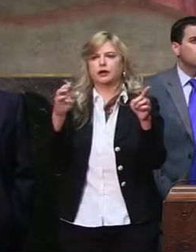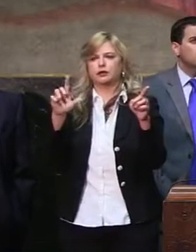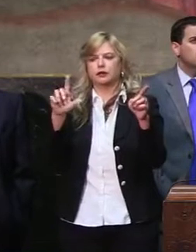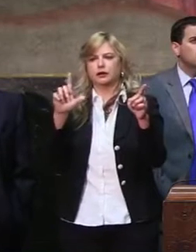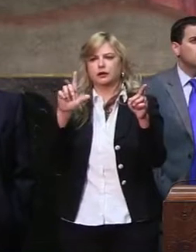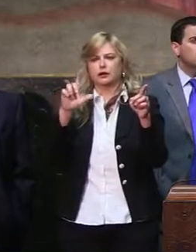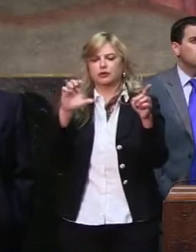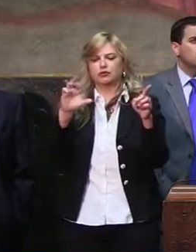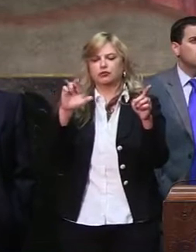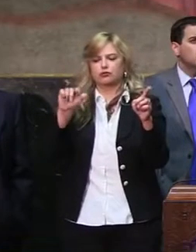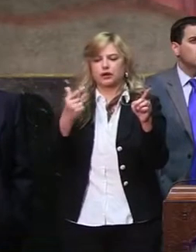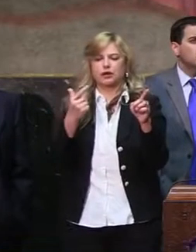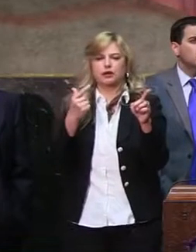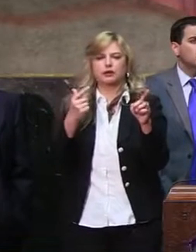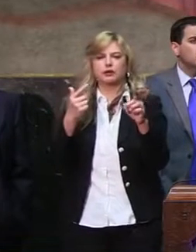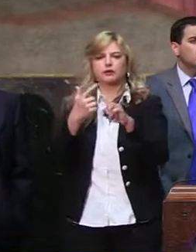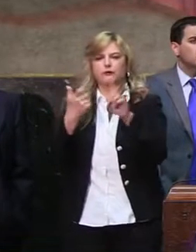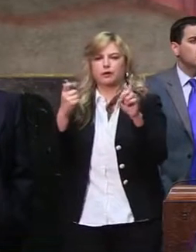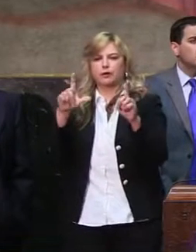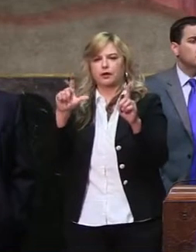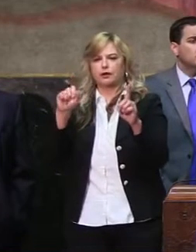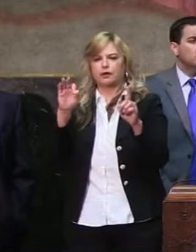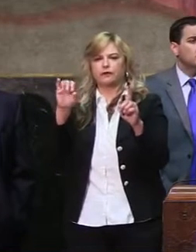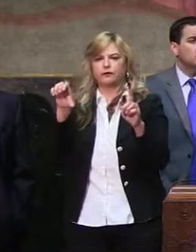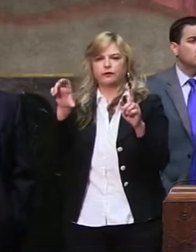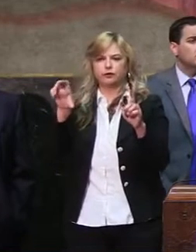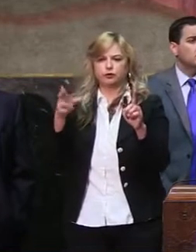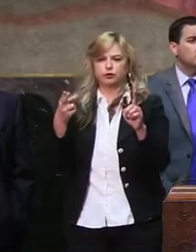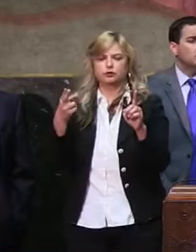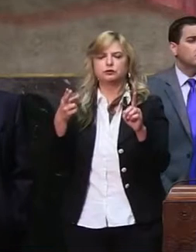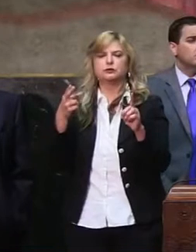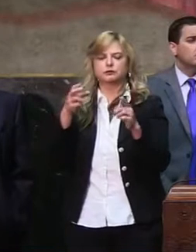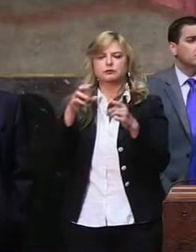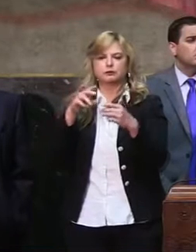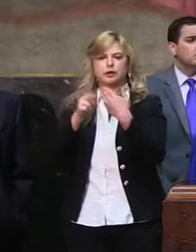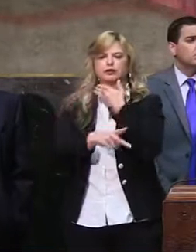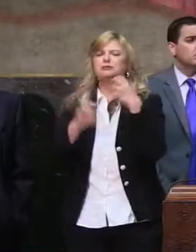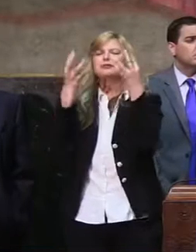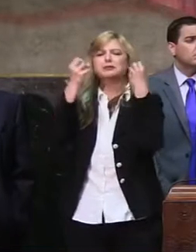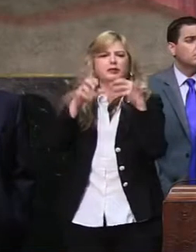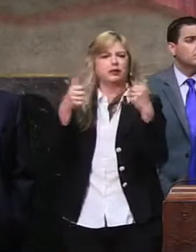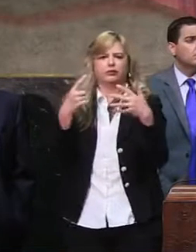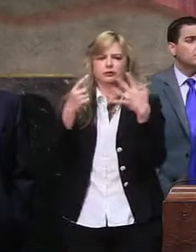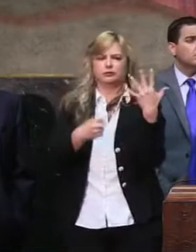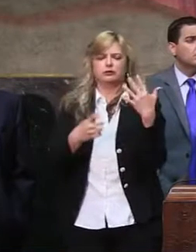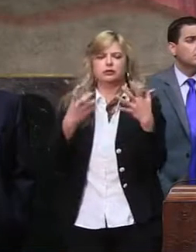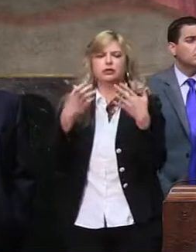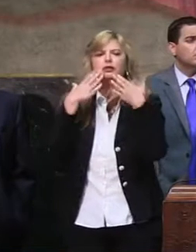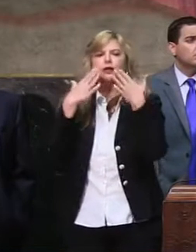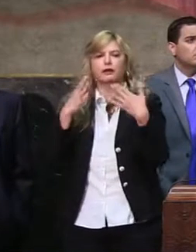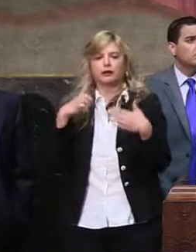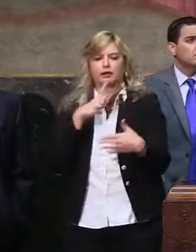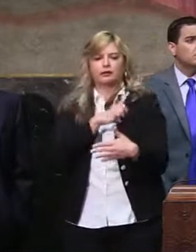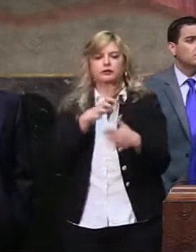and many many others also one that the Legislature should work so diligently on these bills and many of them